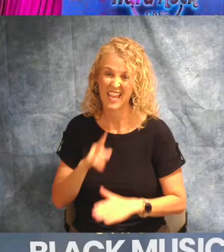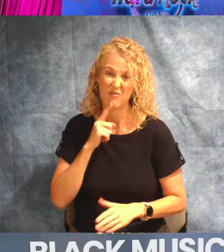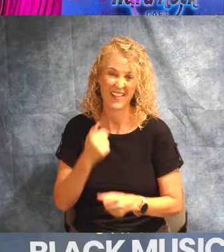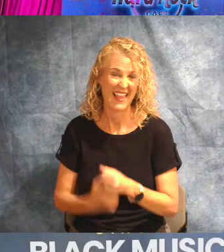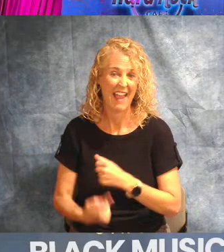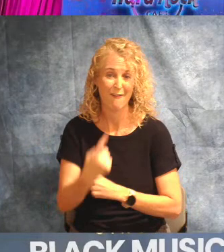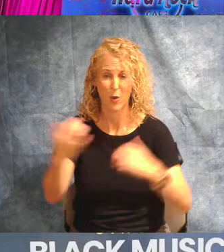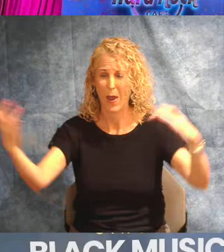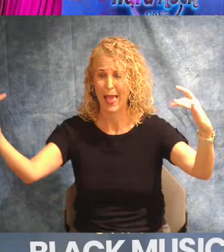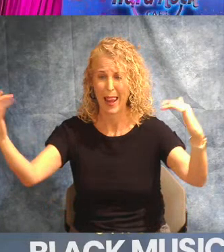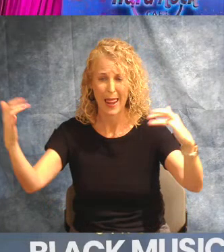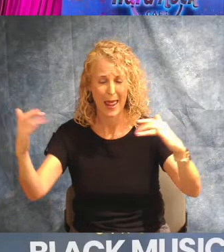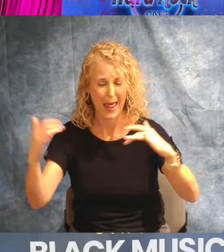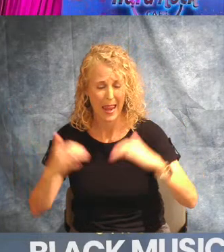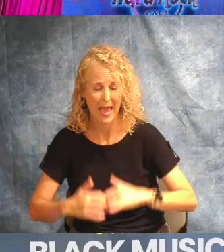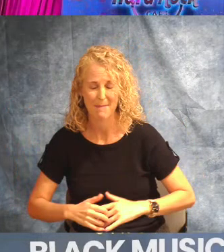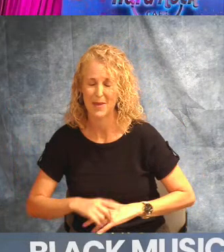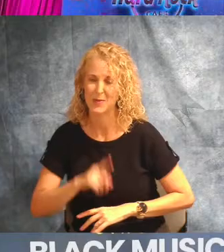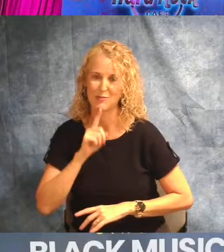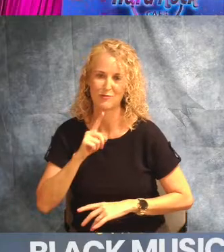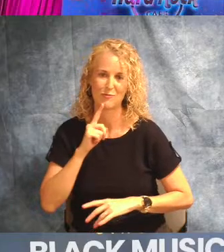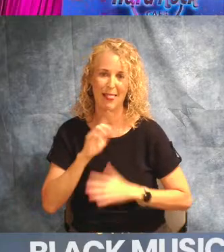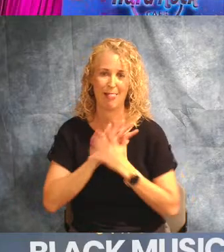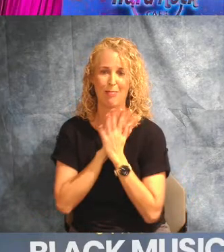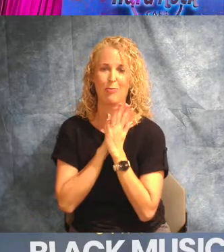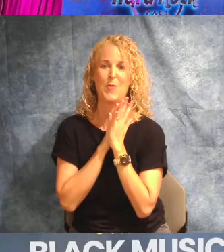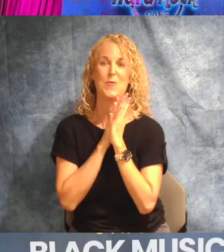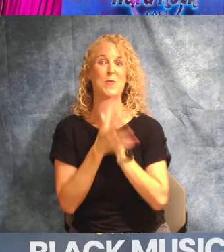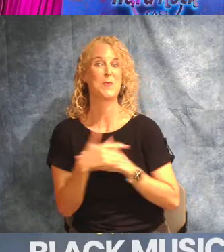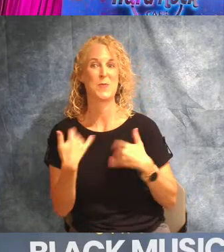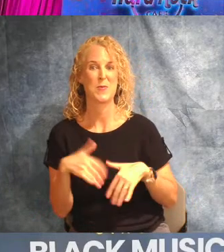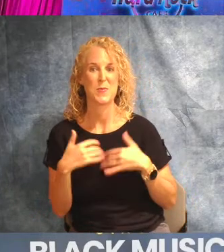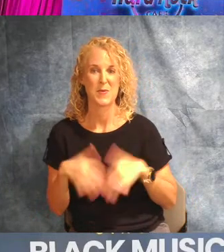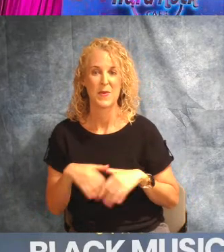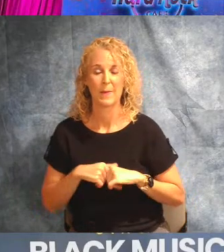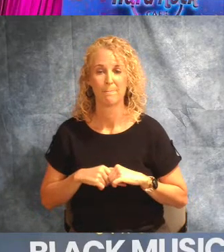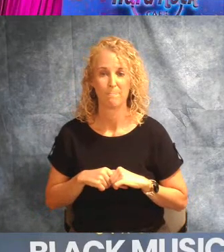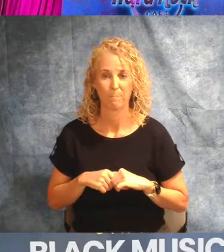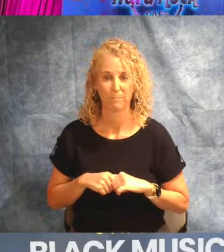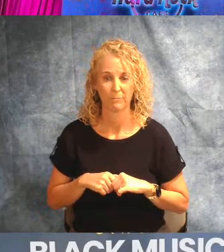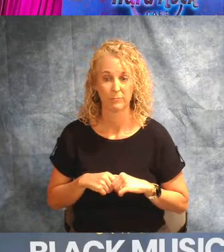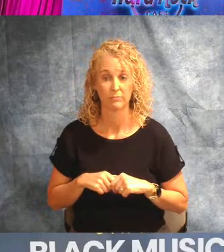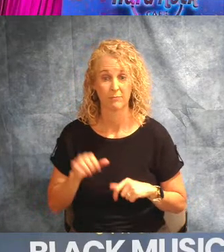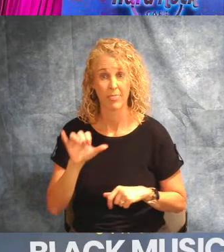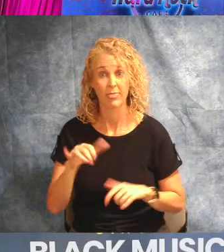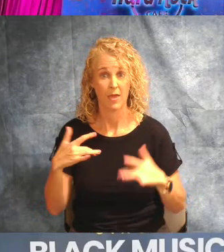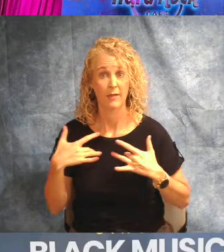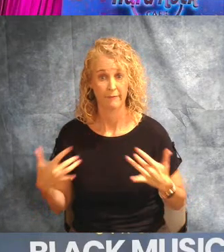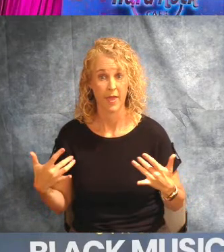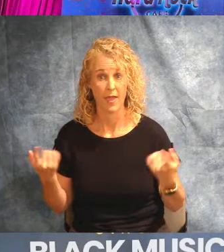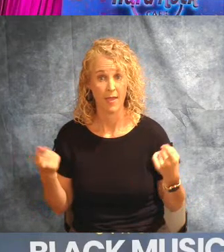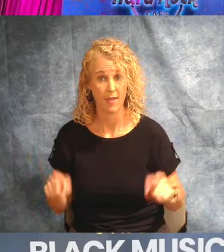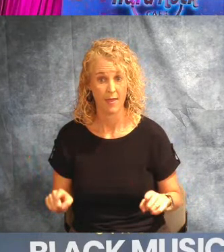out. It was super duper packed. wanted to at the event the announcement was made that